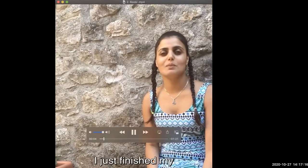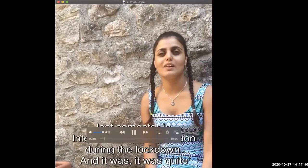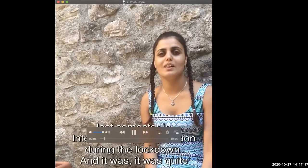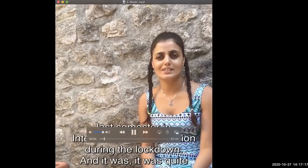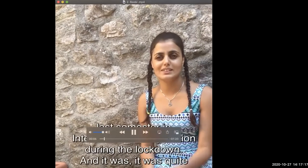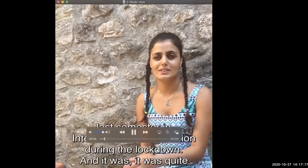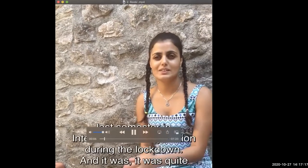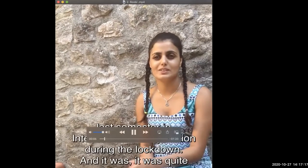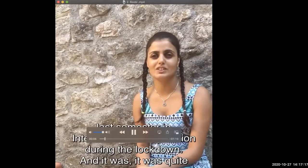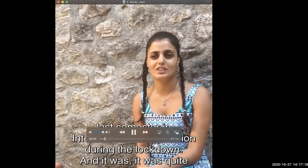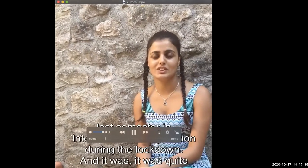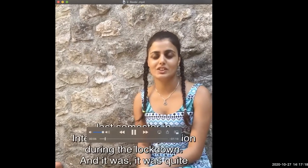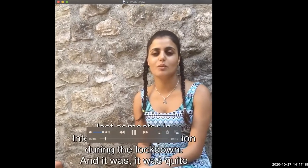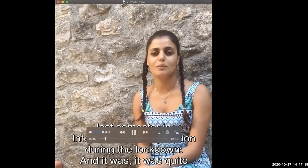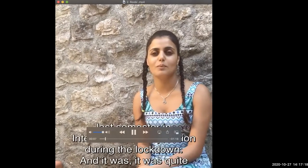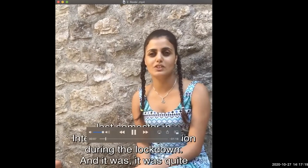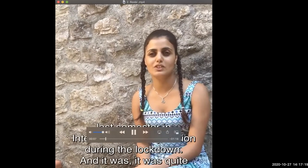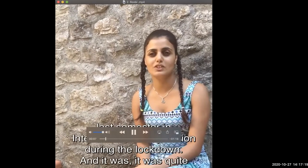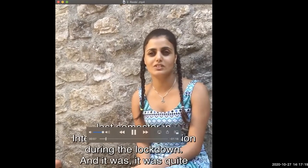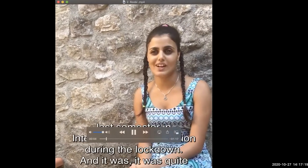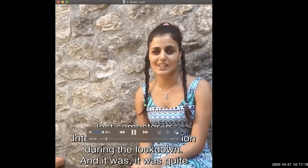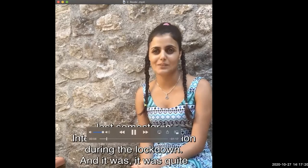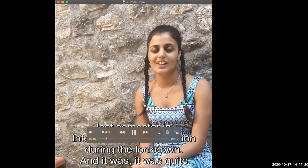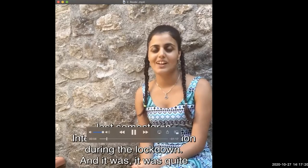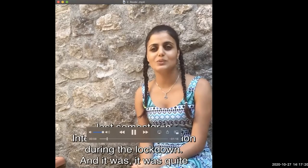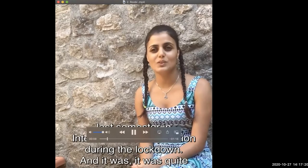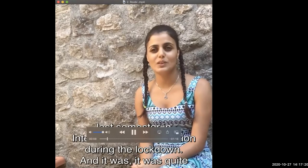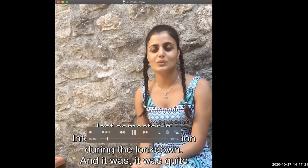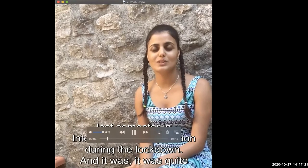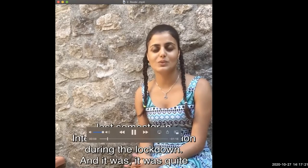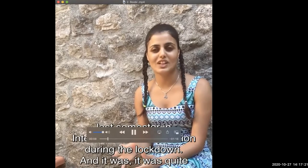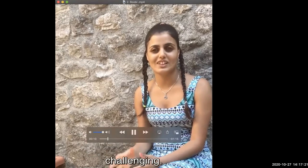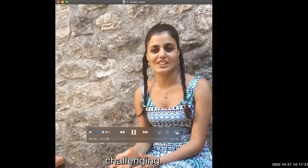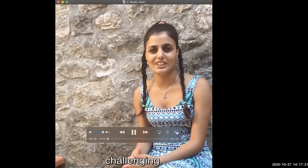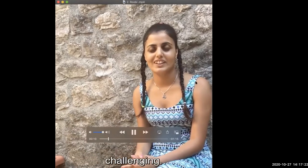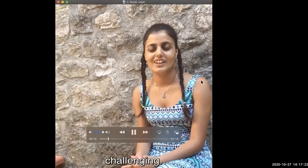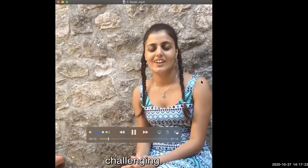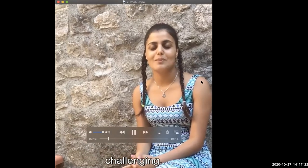semester in international co-oporation during the lockdown and it was quite challenging we